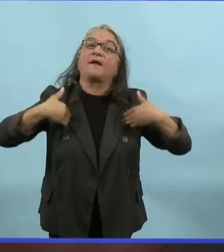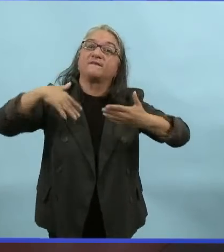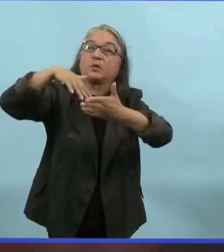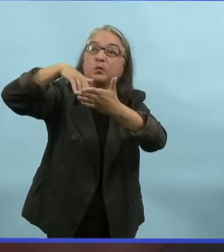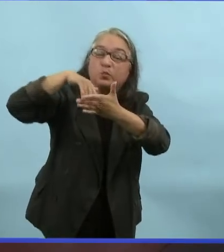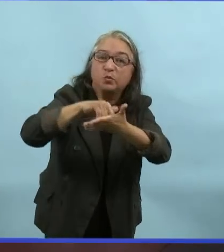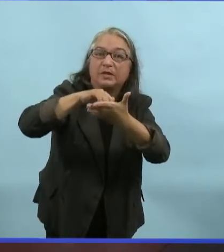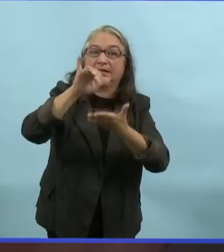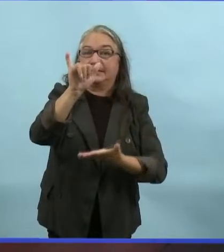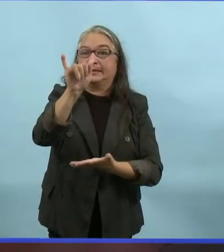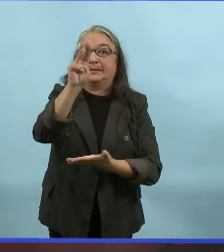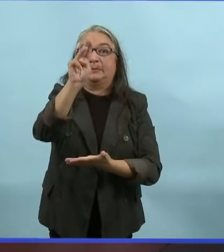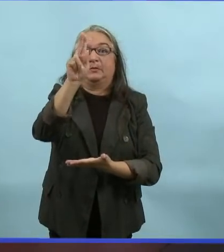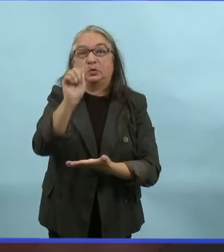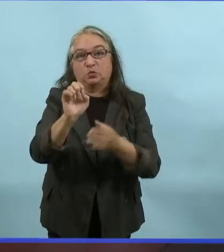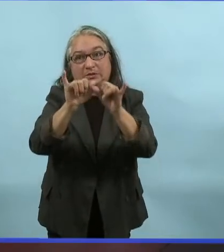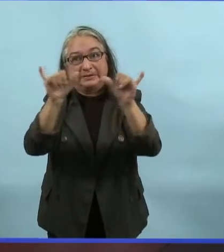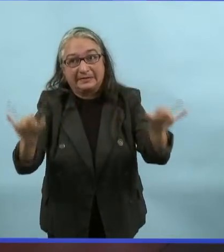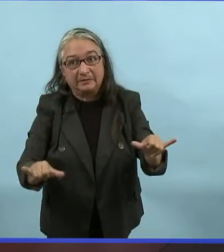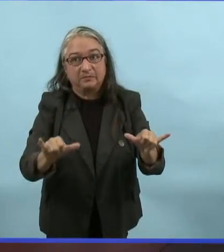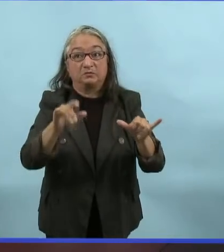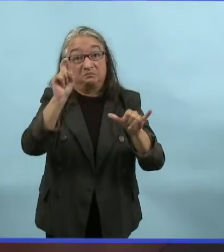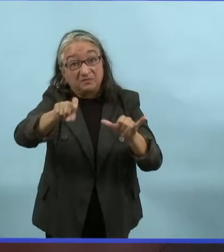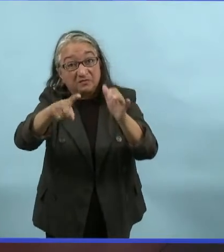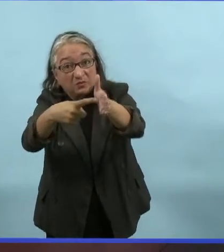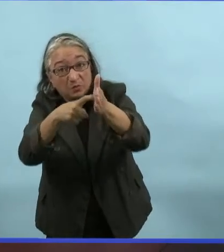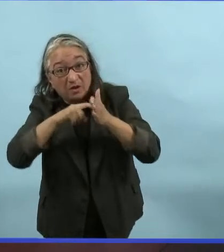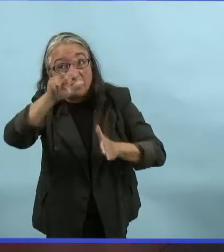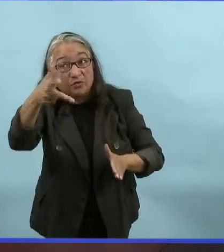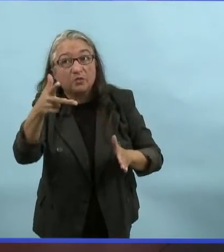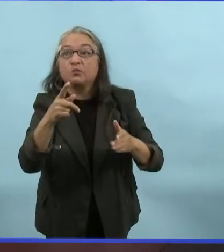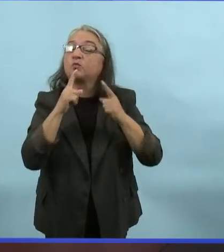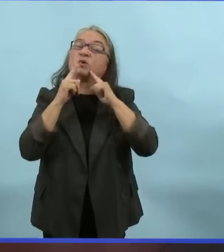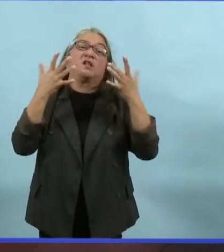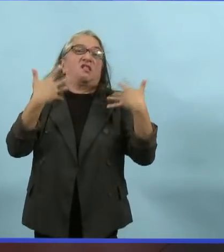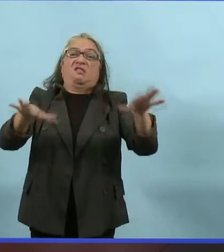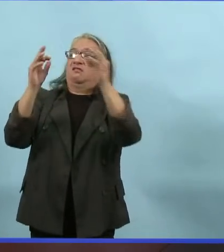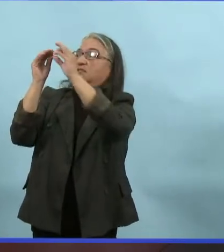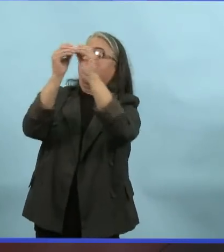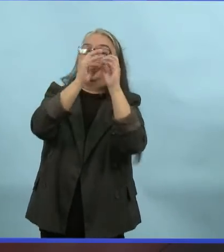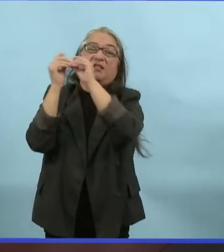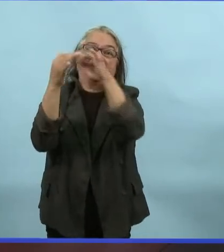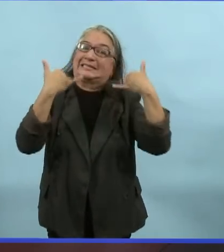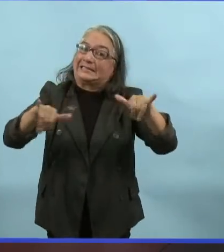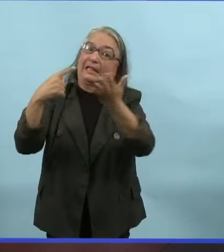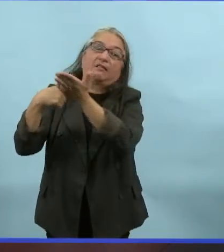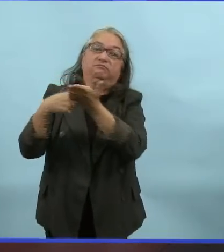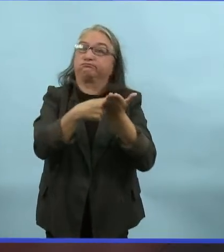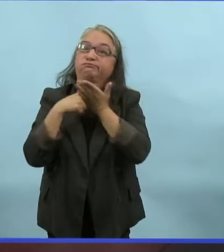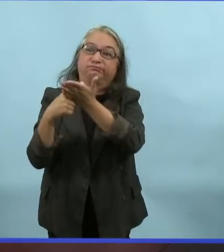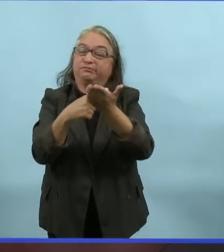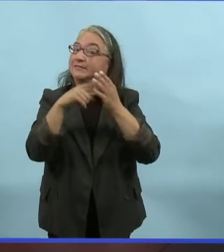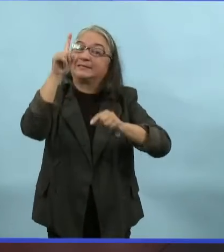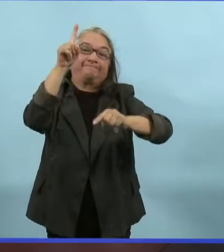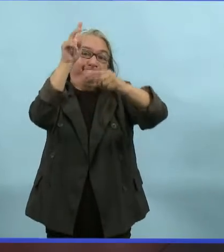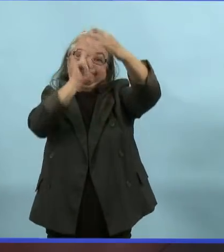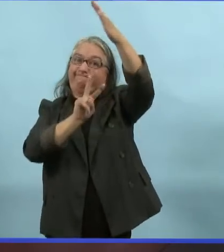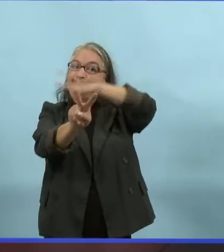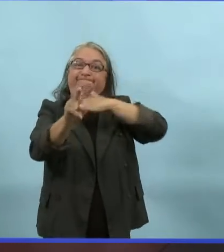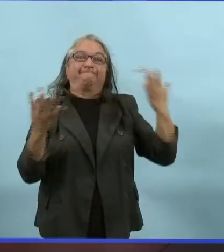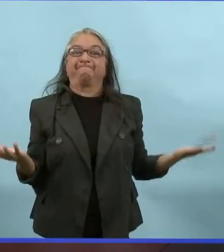going but we're really going to have to see the effects of of the delta variant and you know what